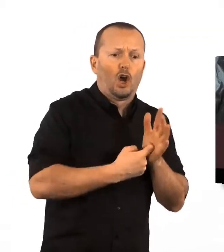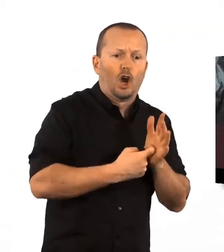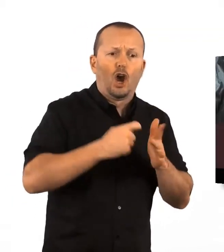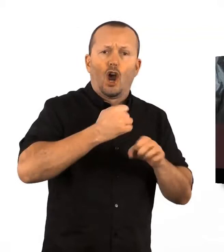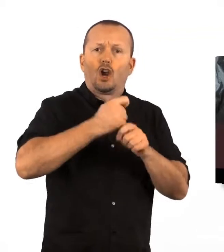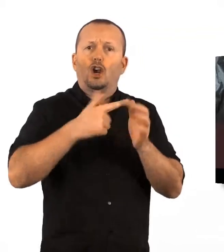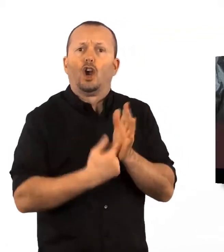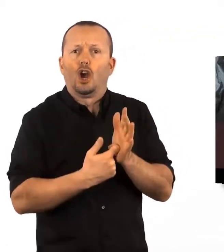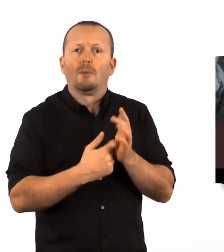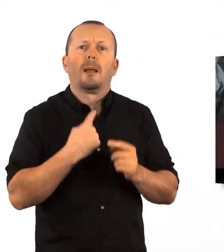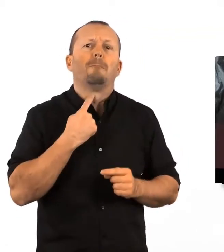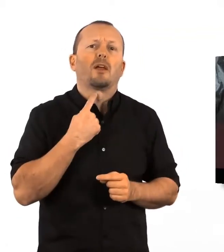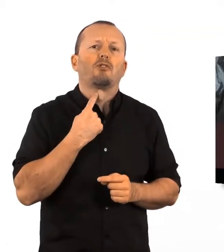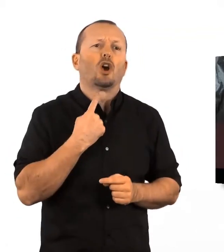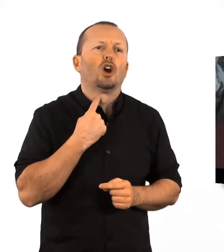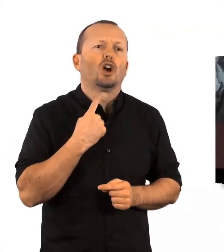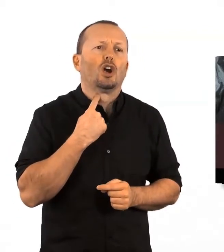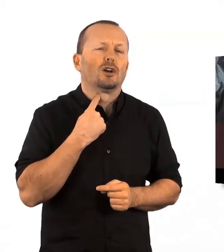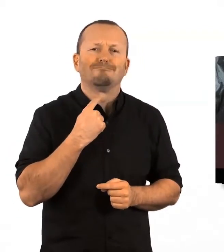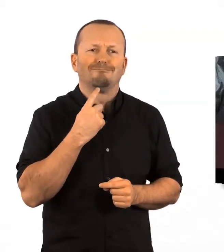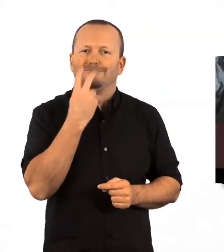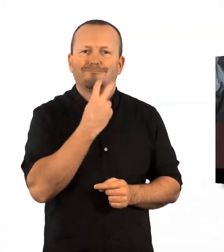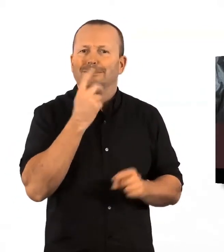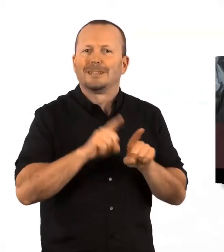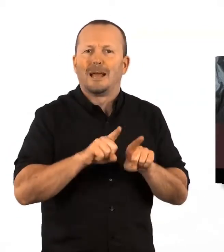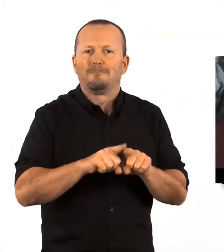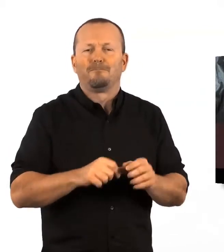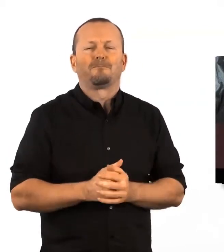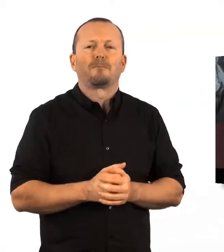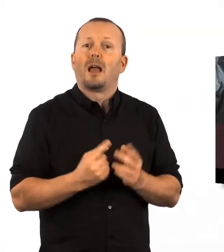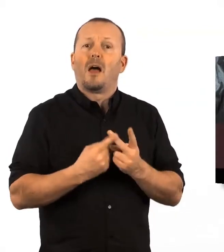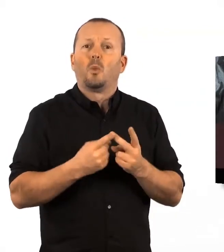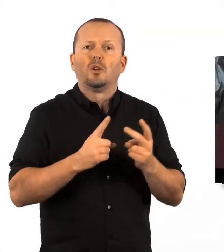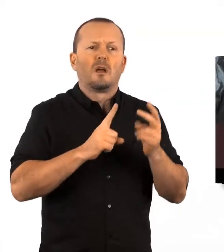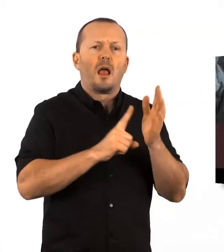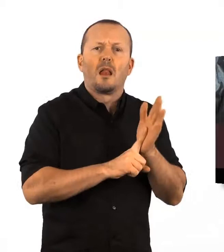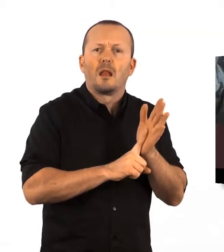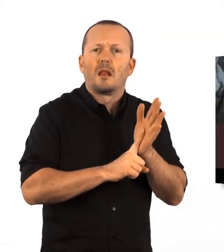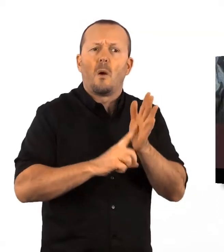throat and can’t be read at all. Other sounds look the same on your lips ‘llll’ ‘mmm’,